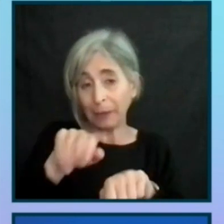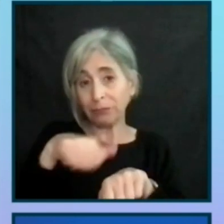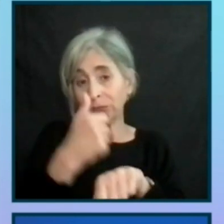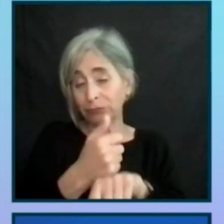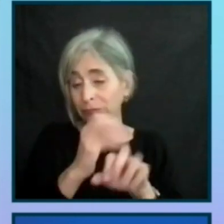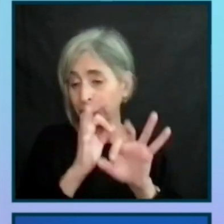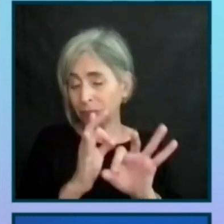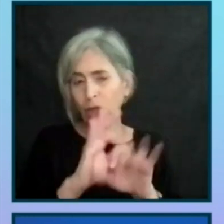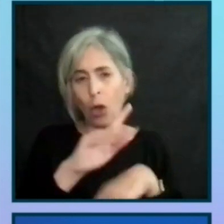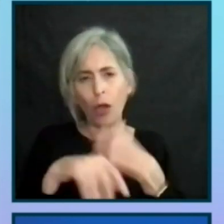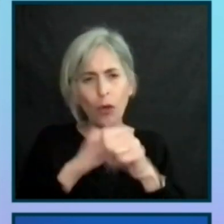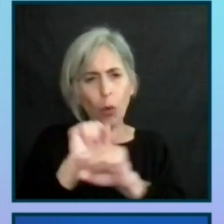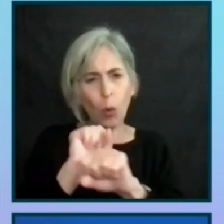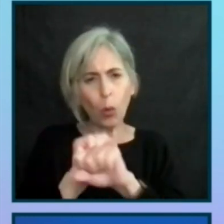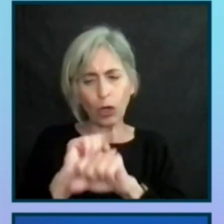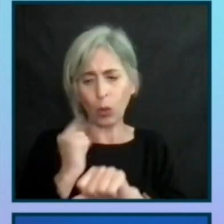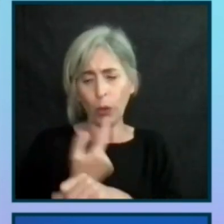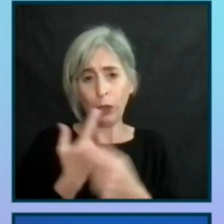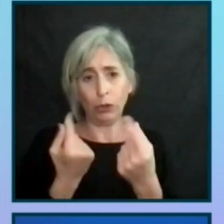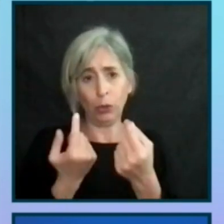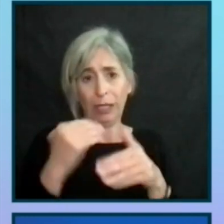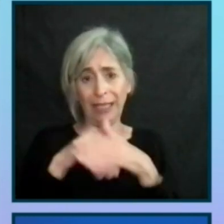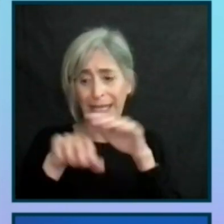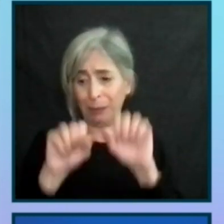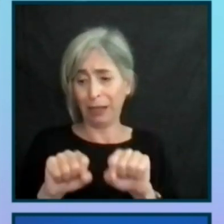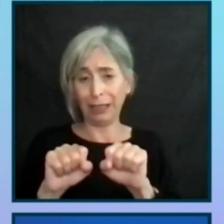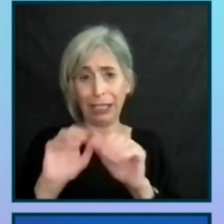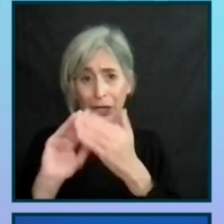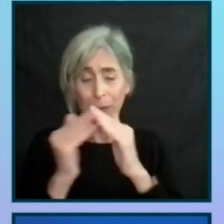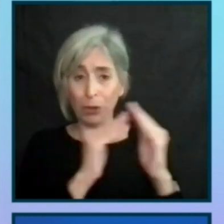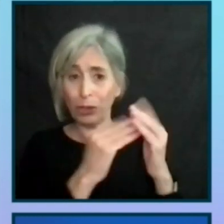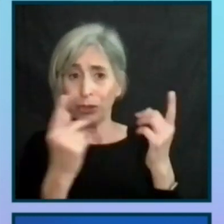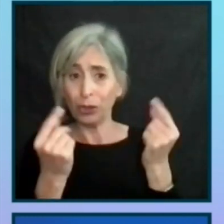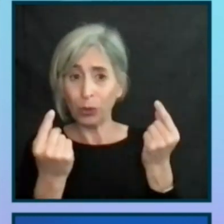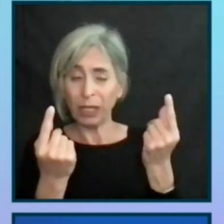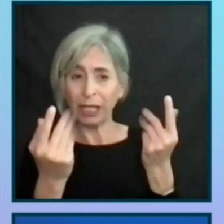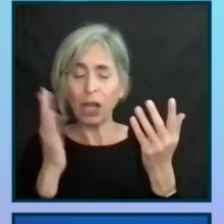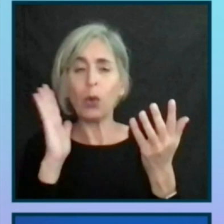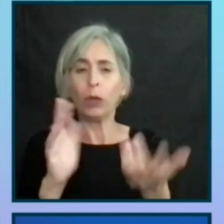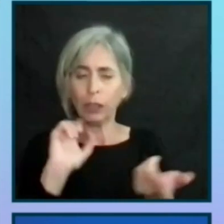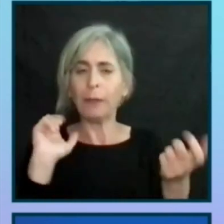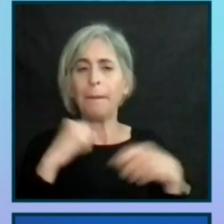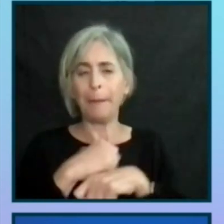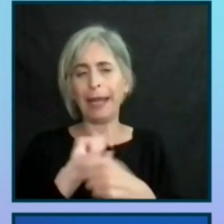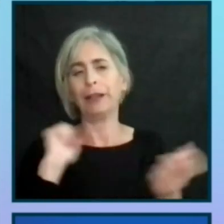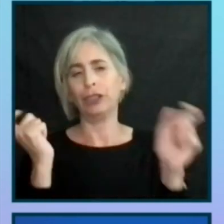that all of us in the accessibility community are doing is going to move the needle because everybody knows